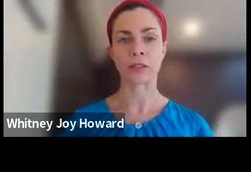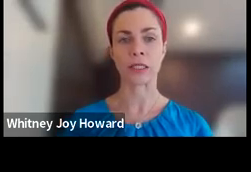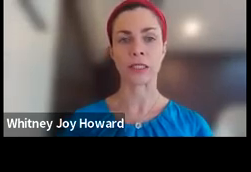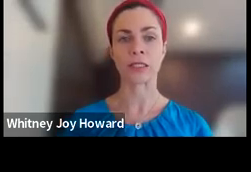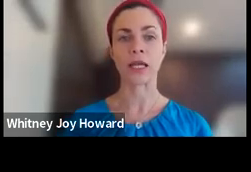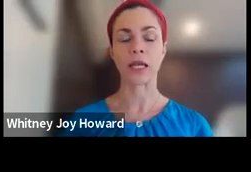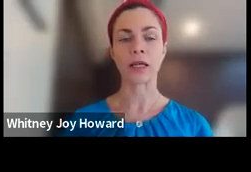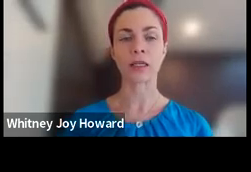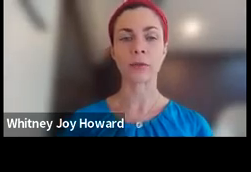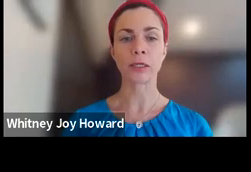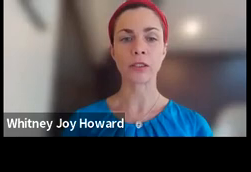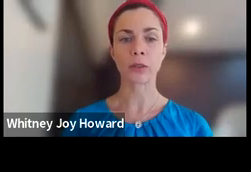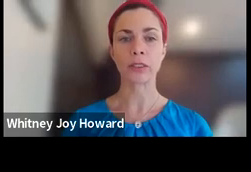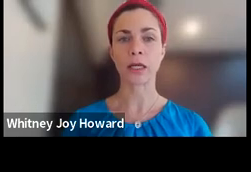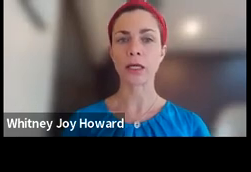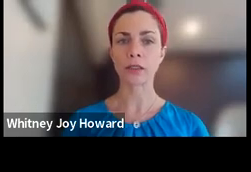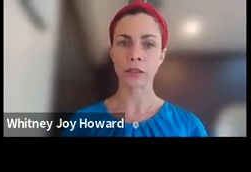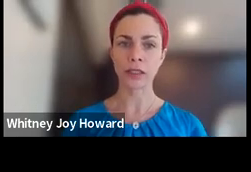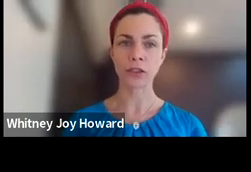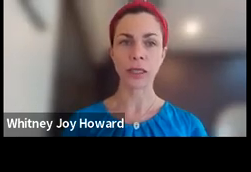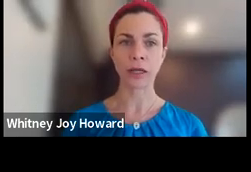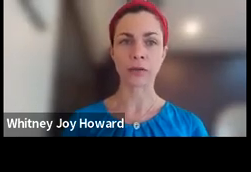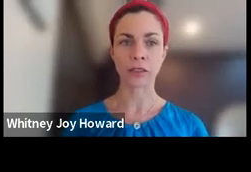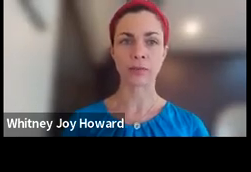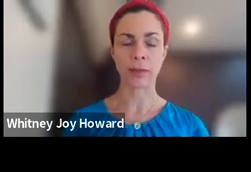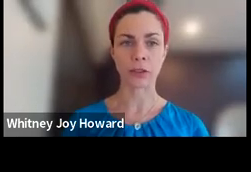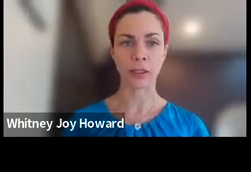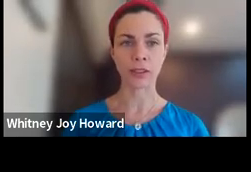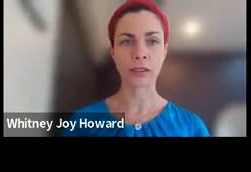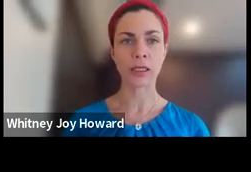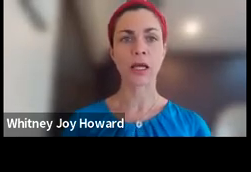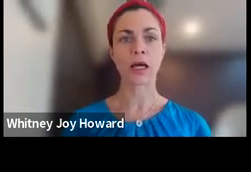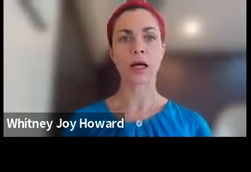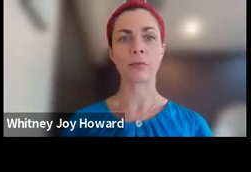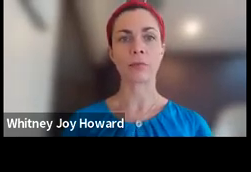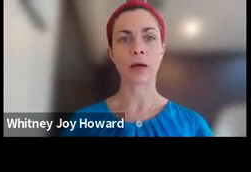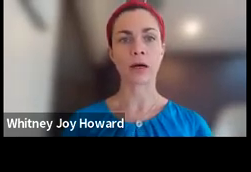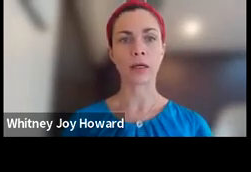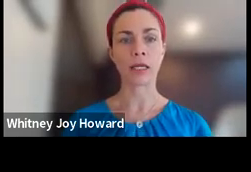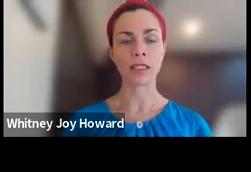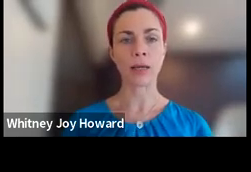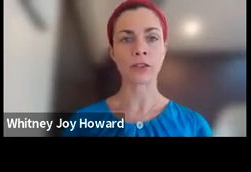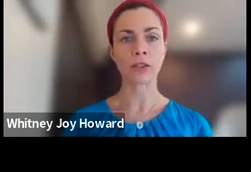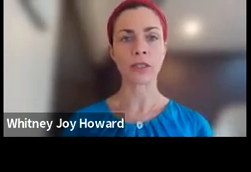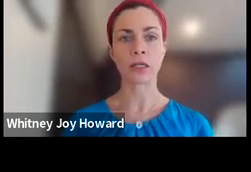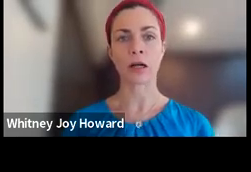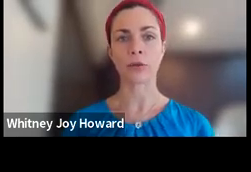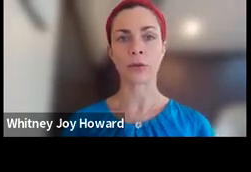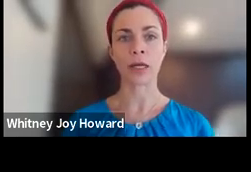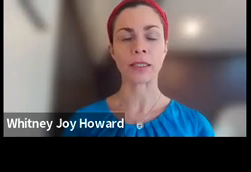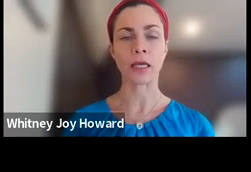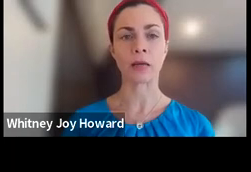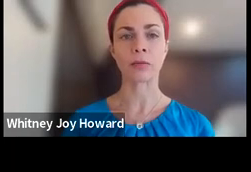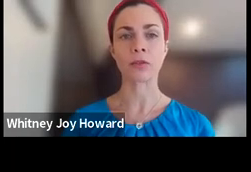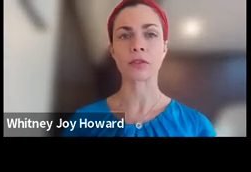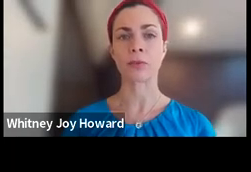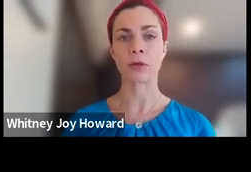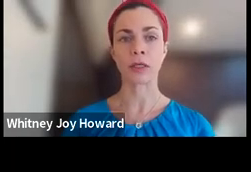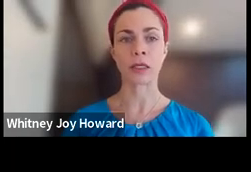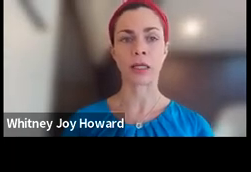client doesn't have their food card working it, it kind of takes about a week to kick in.